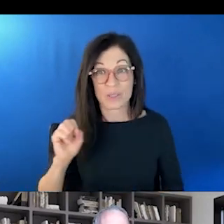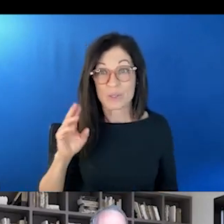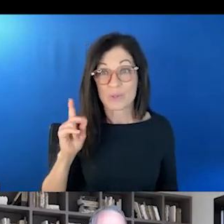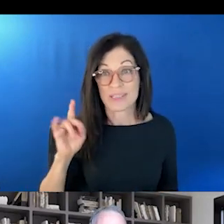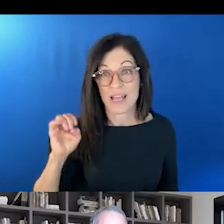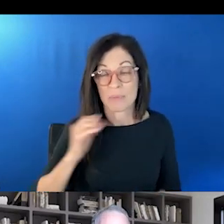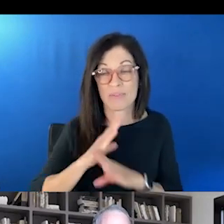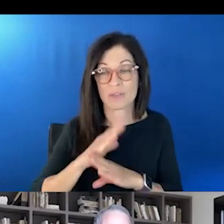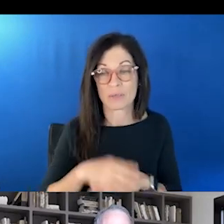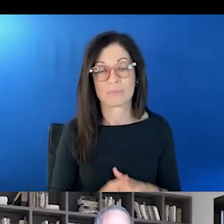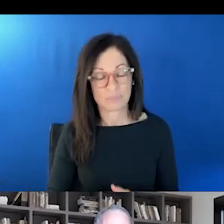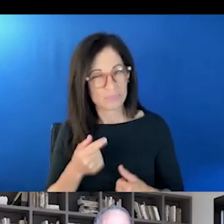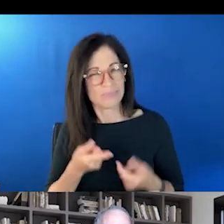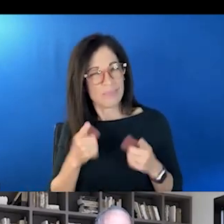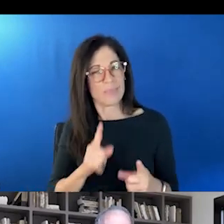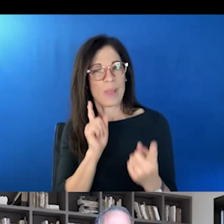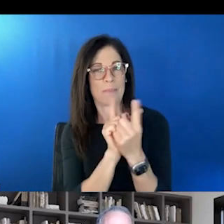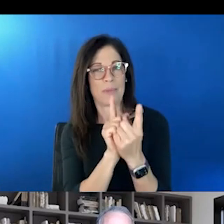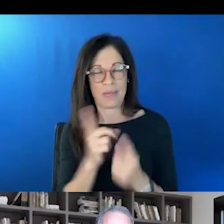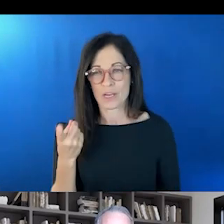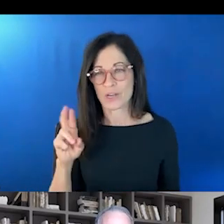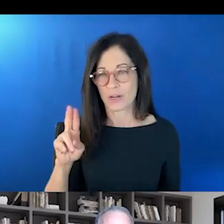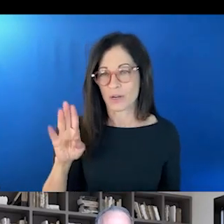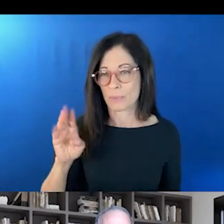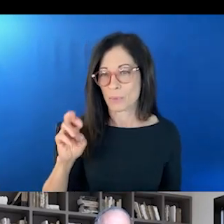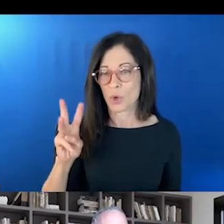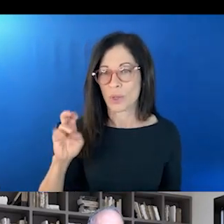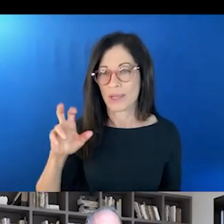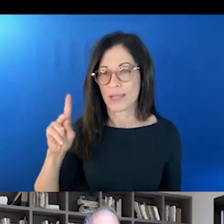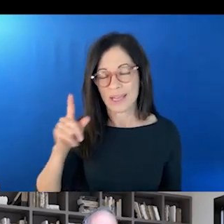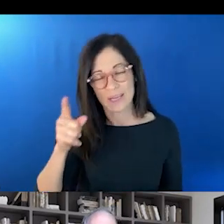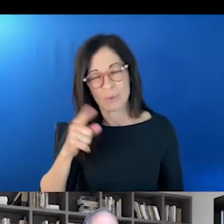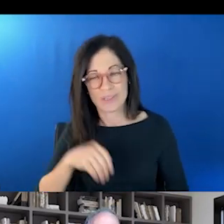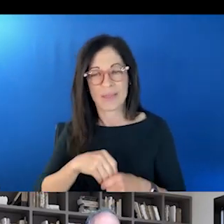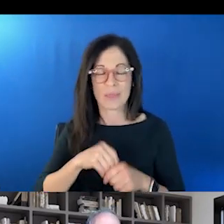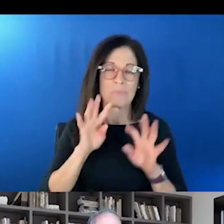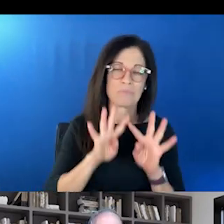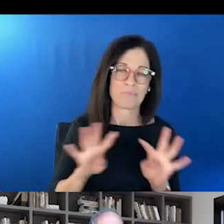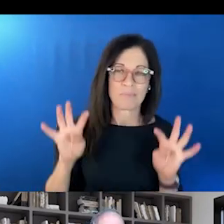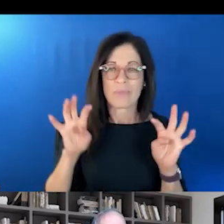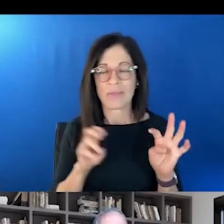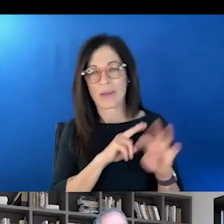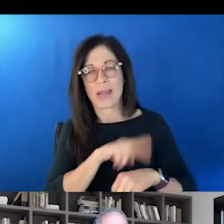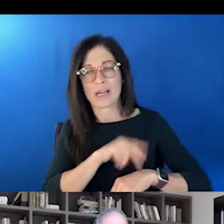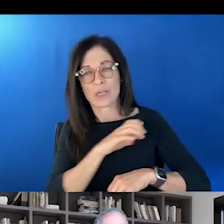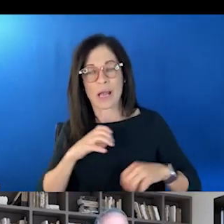I HAPPENING TO MEET DOCTOR BERWICK AND HE SAID I BET YOU